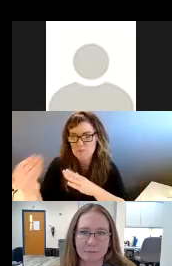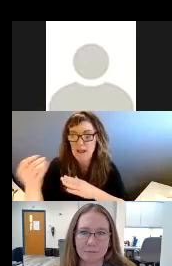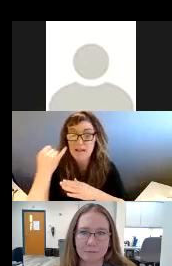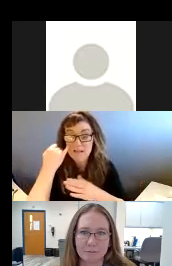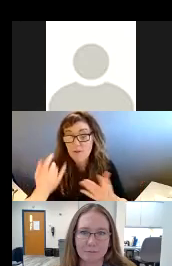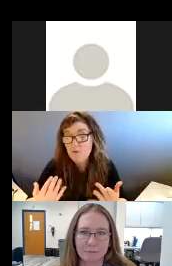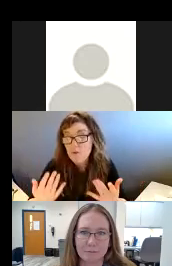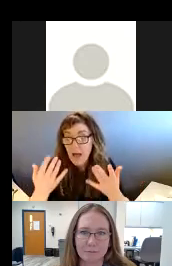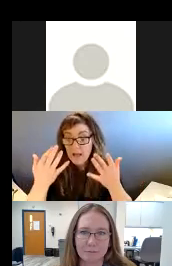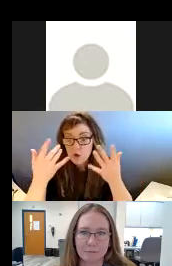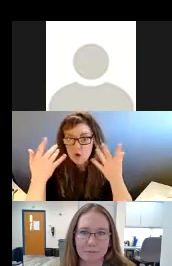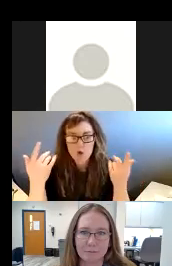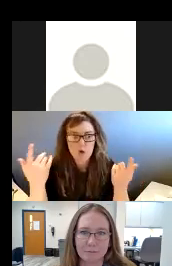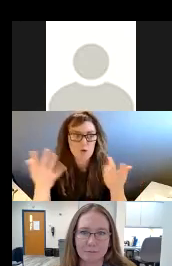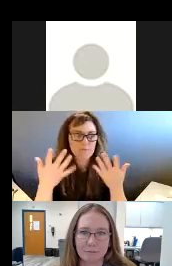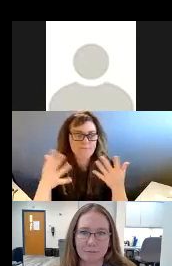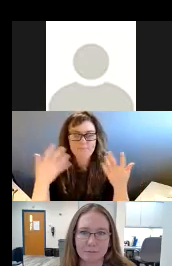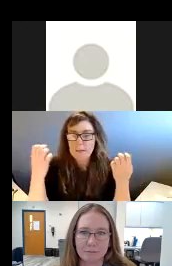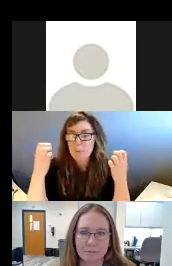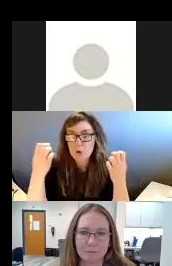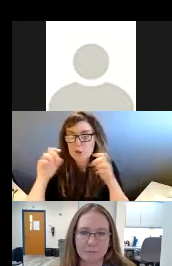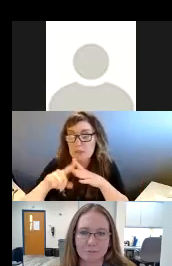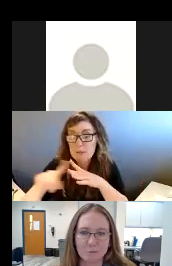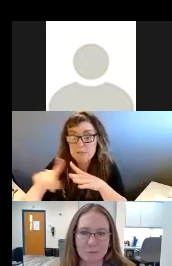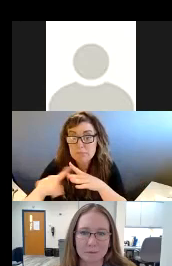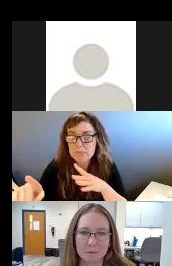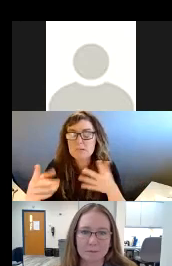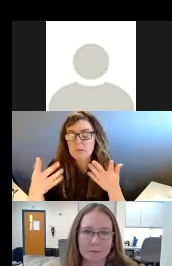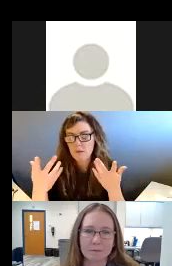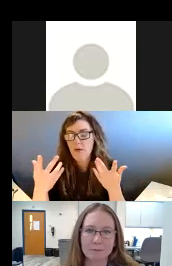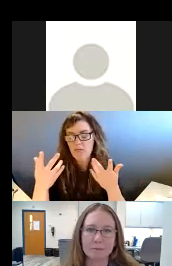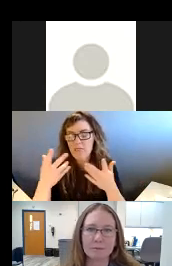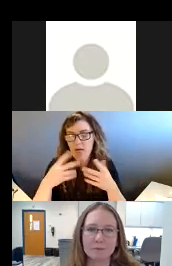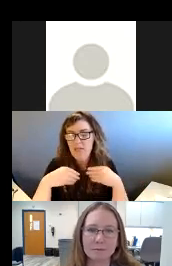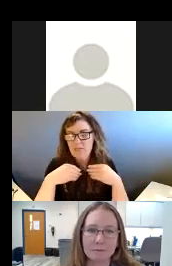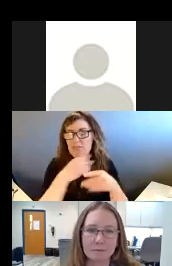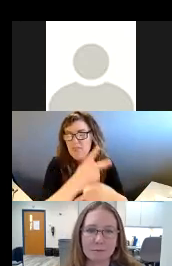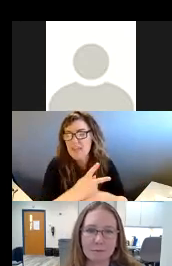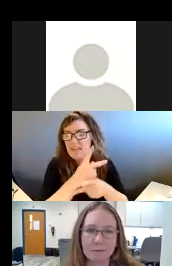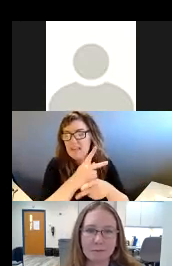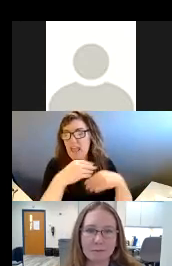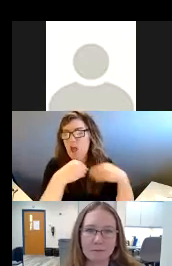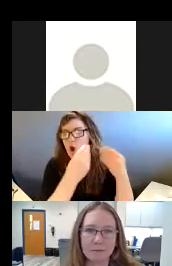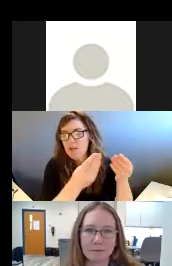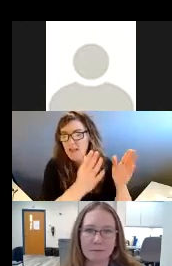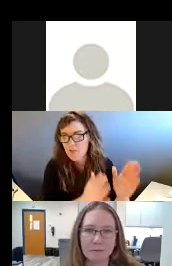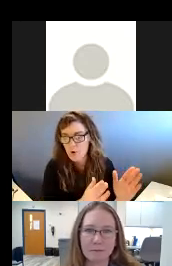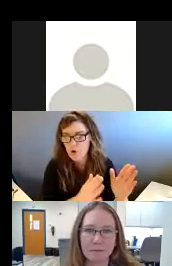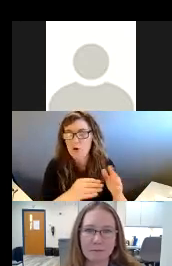NEED FOR EMERGENCY EXIT, THE CAREGIVER WOULD BE ABLE TO GET THE PATIENT OUT TO THE PORCH AREA,